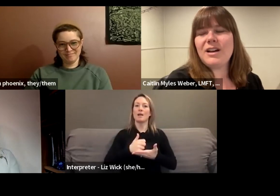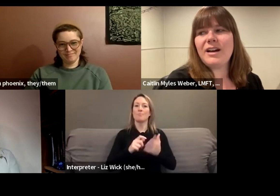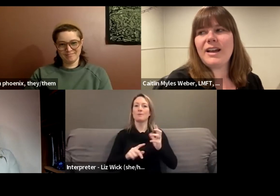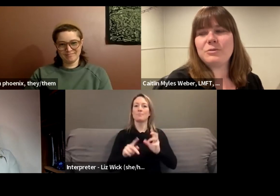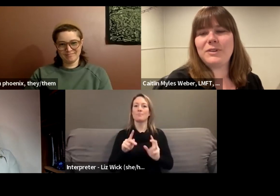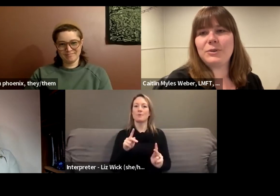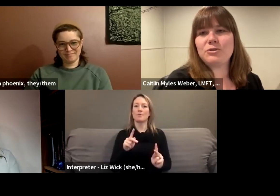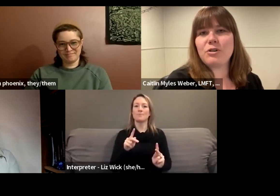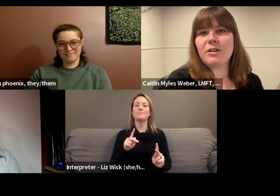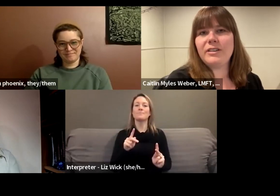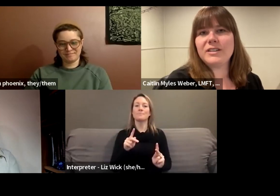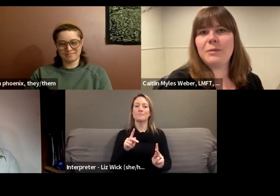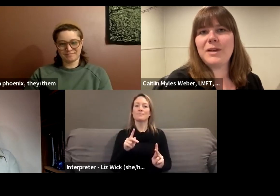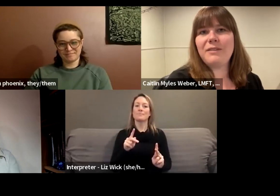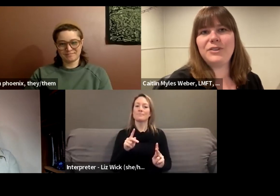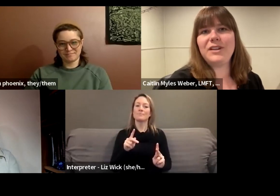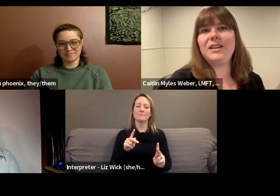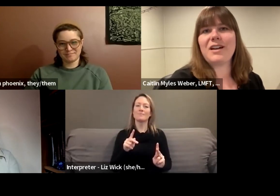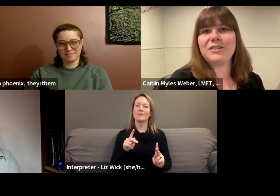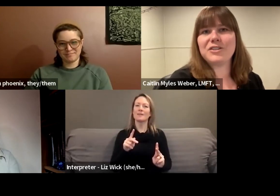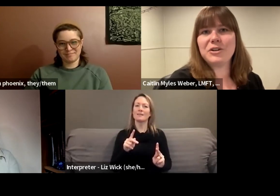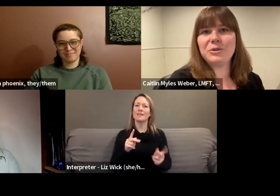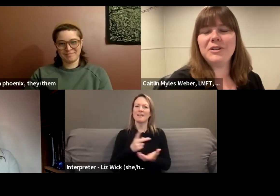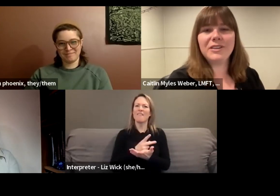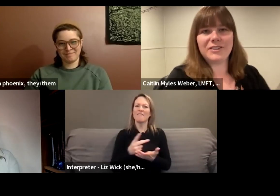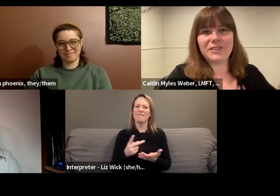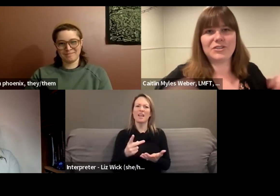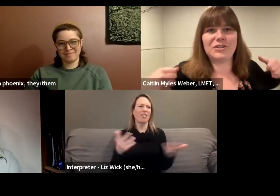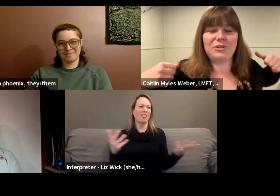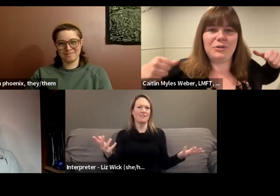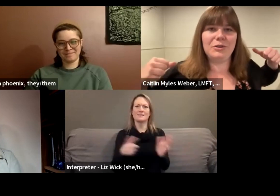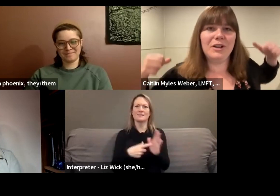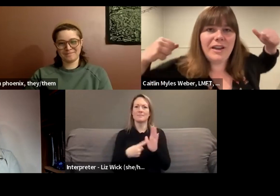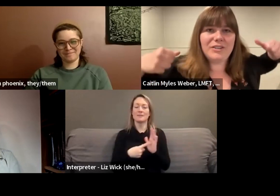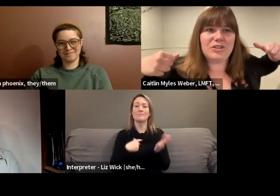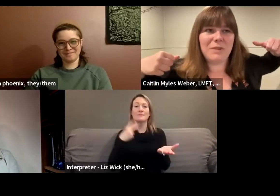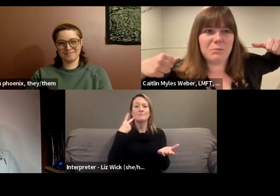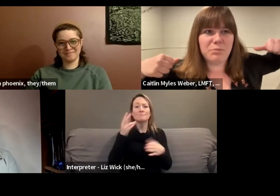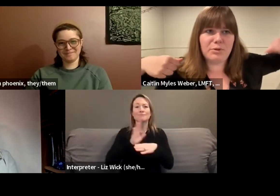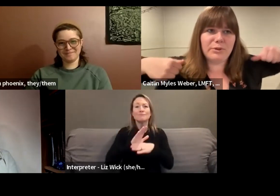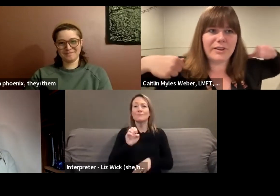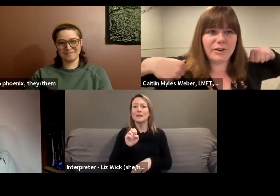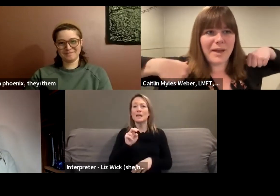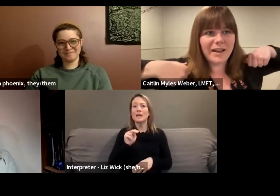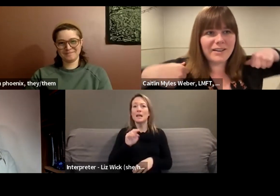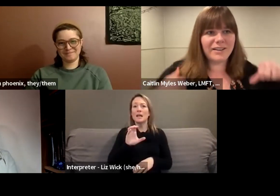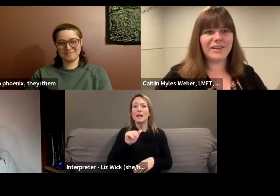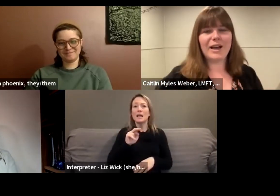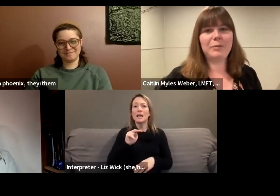not have to be so strong all the time. Have you seen "Encanto?" The sister who has too many (speaking foreign language) on her back?